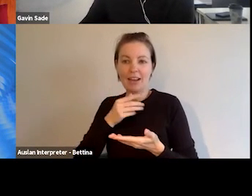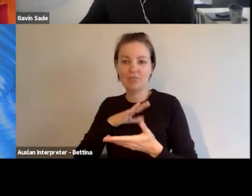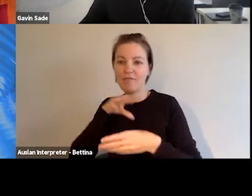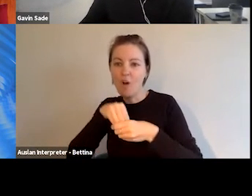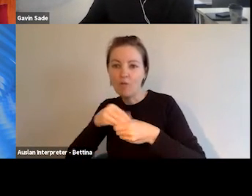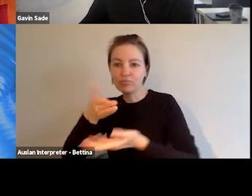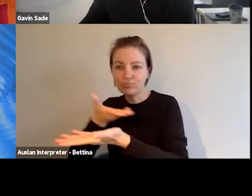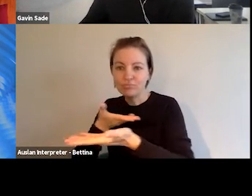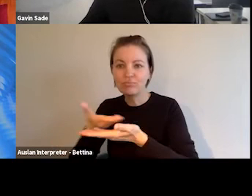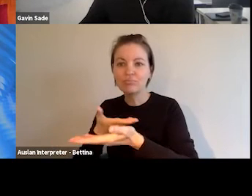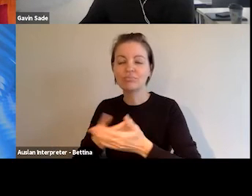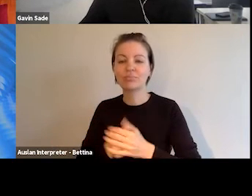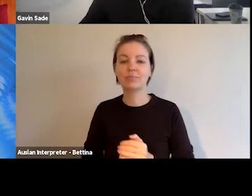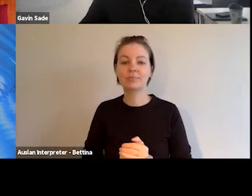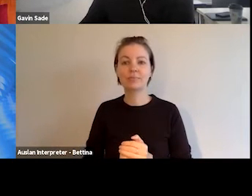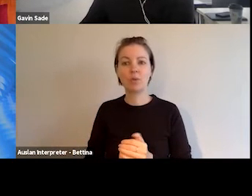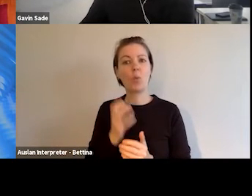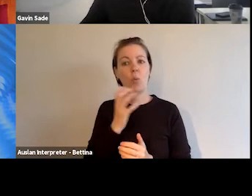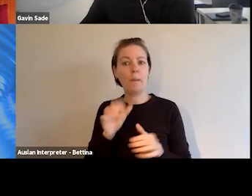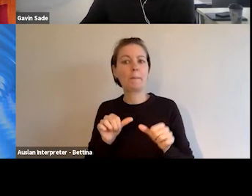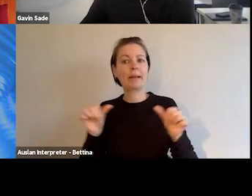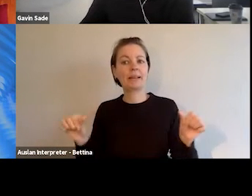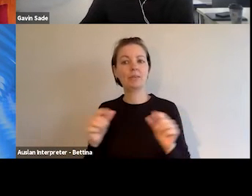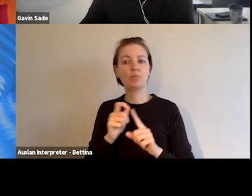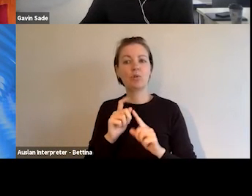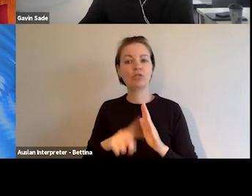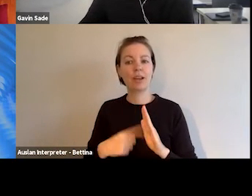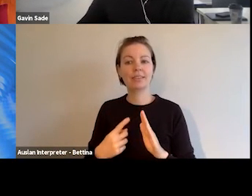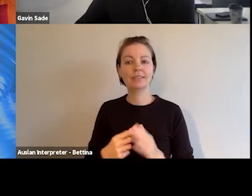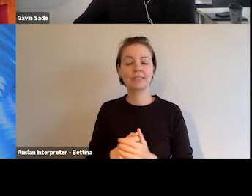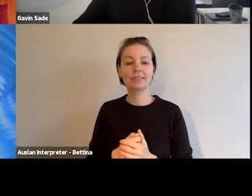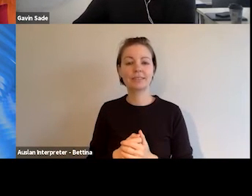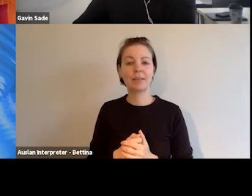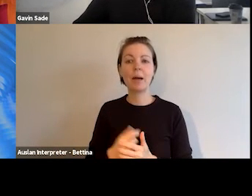projects and it was made possible by the larger group in the diversity.